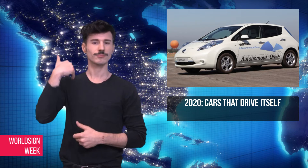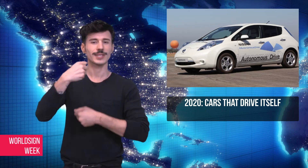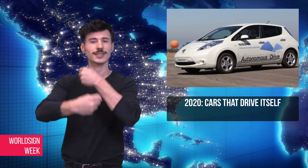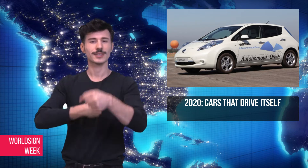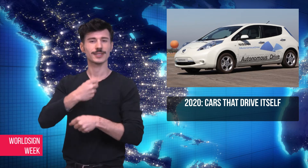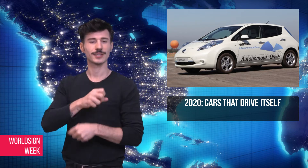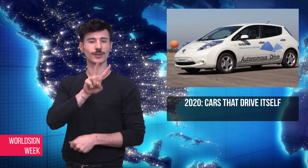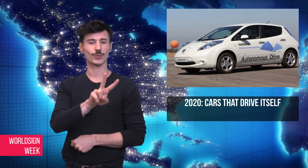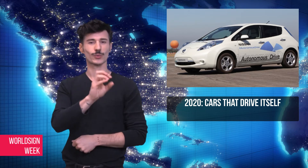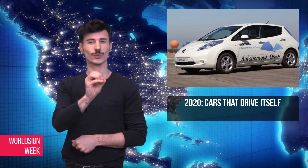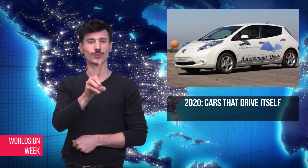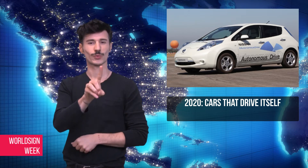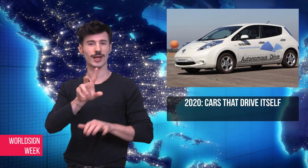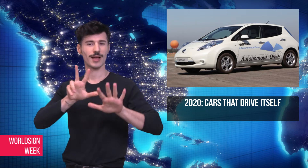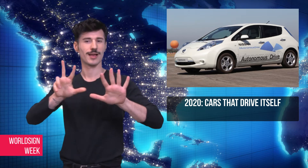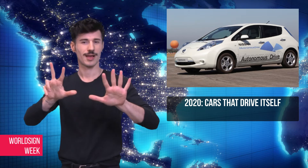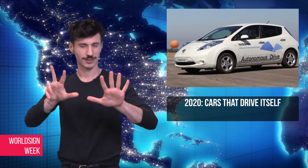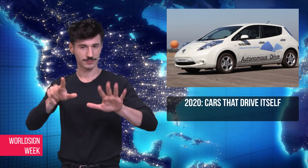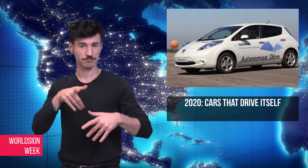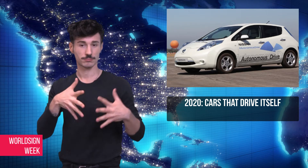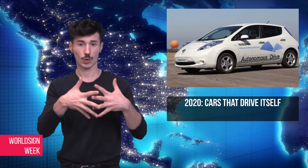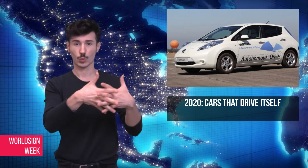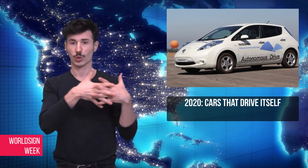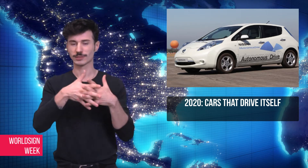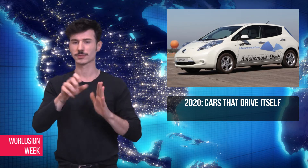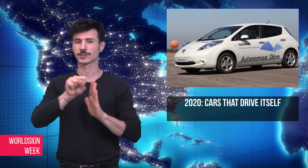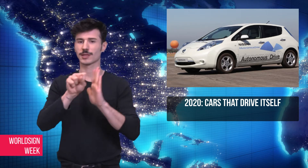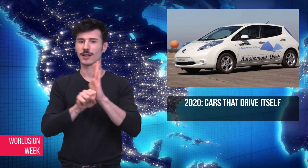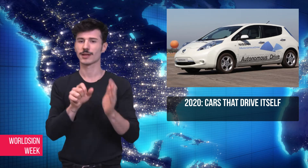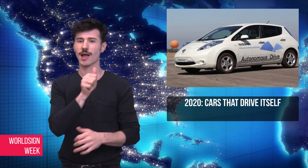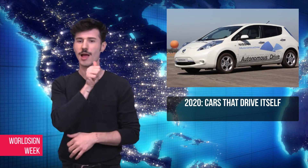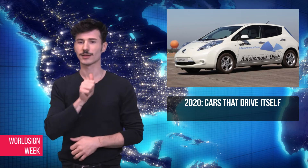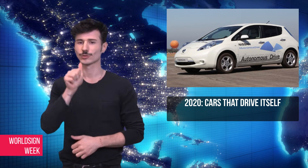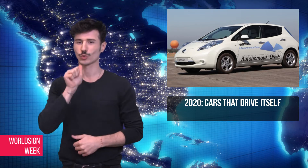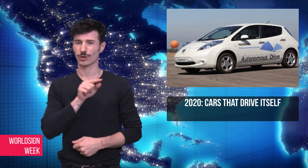passengers at risk of accidents.